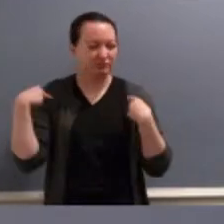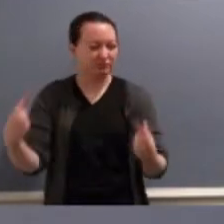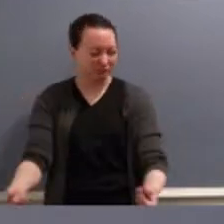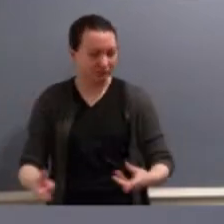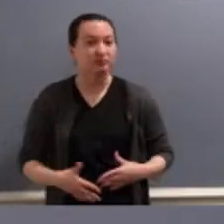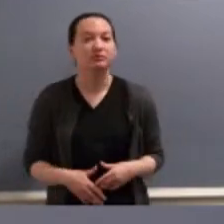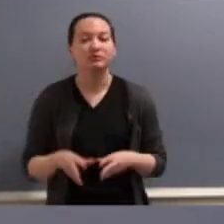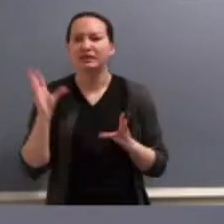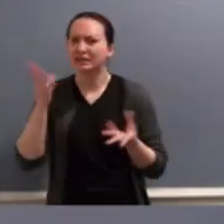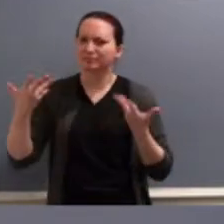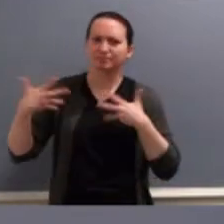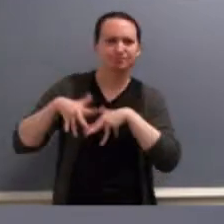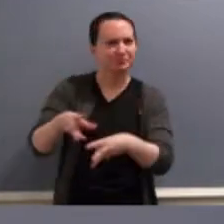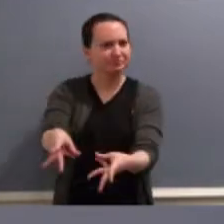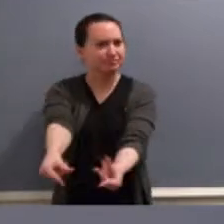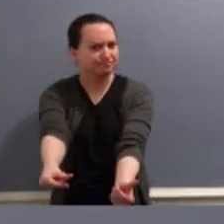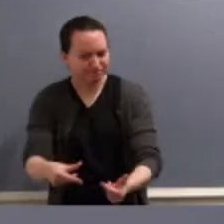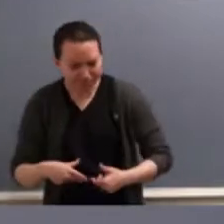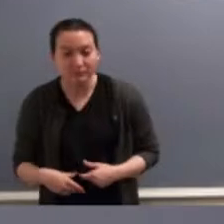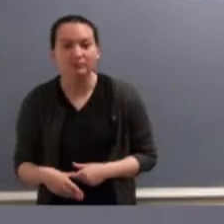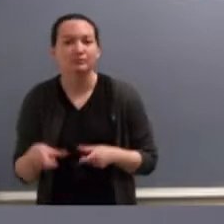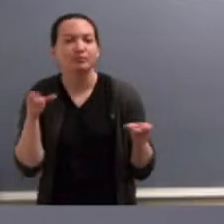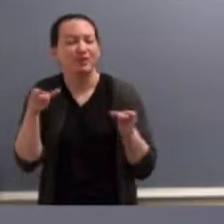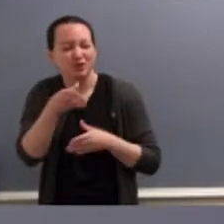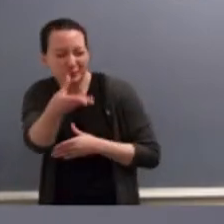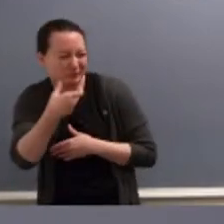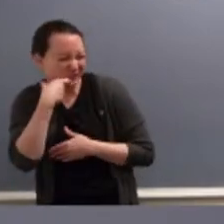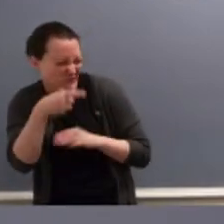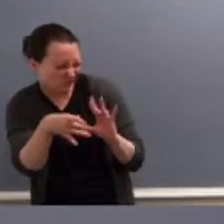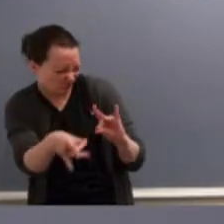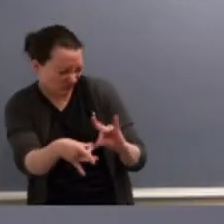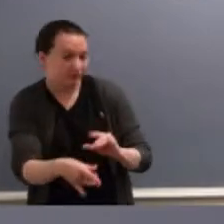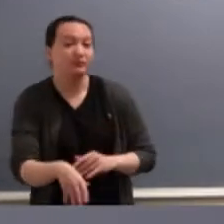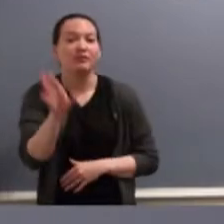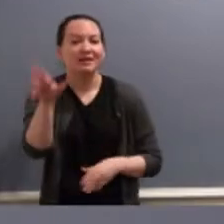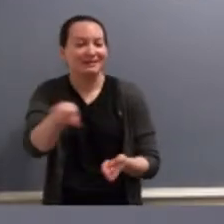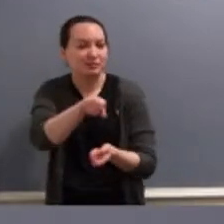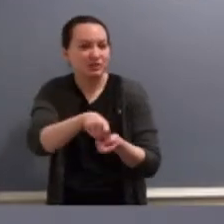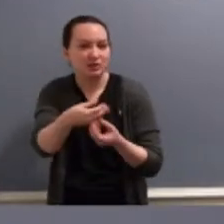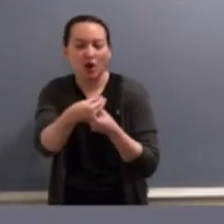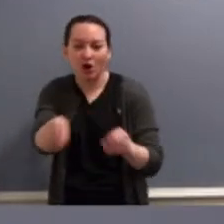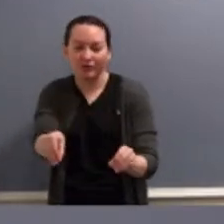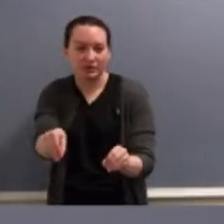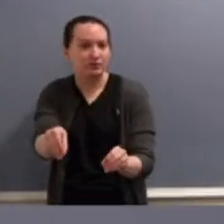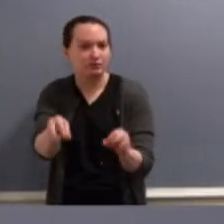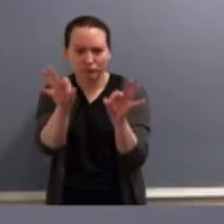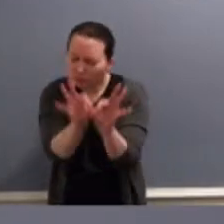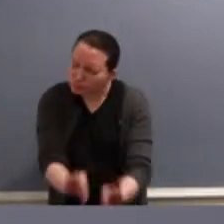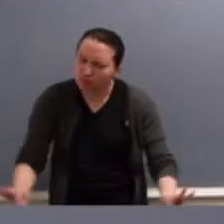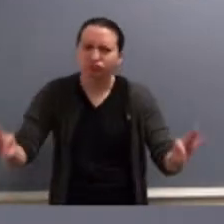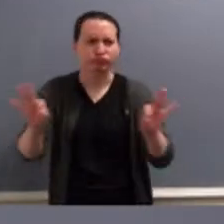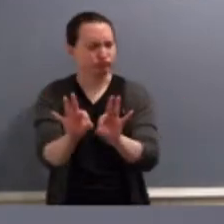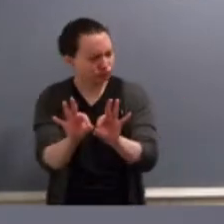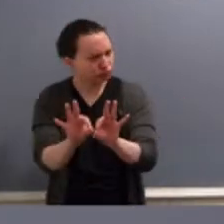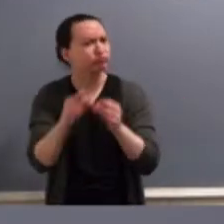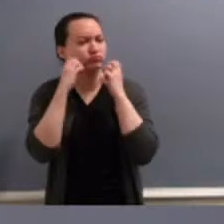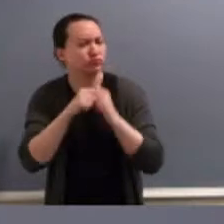seamlessly as manager Carroll points out that office is extremely important to the work at the